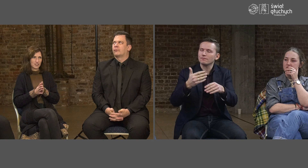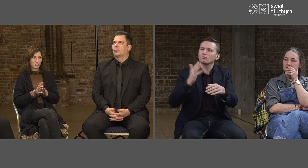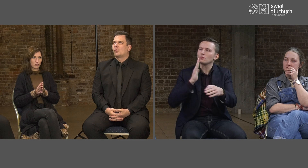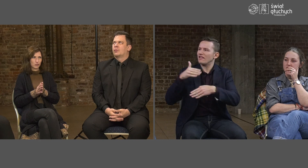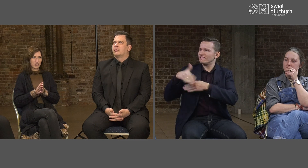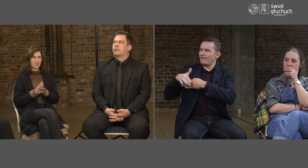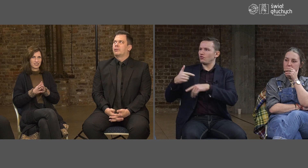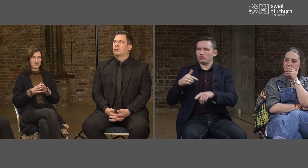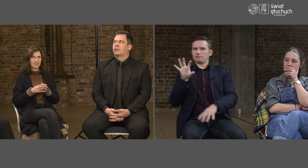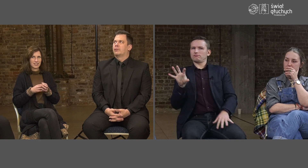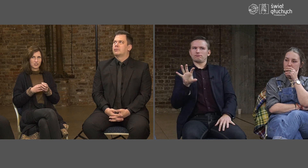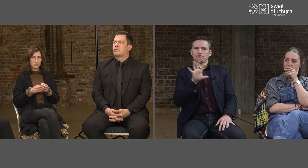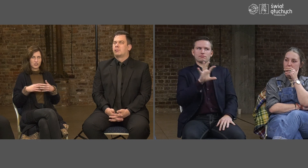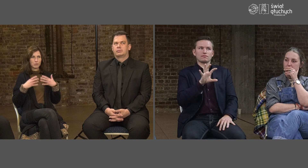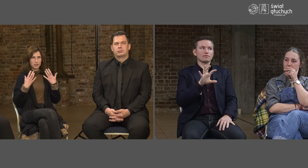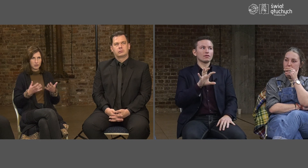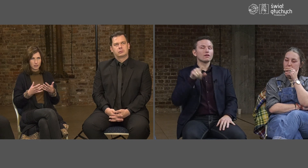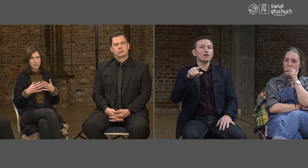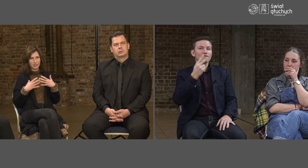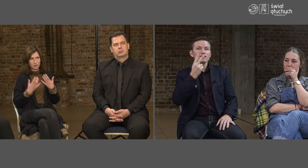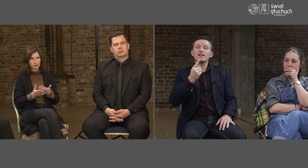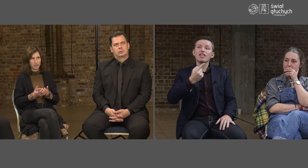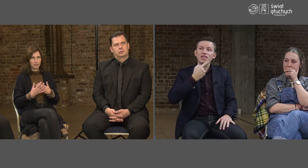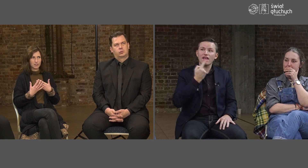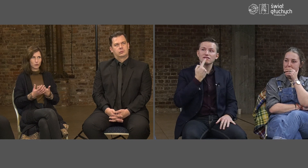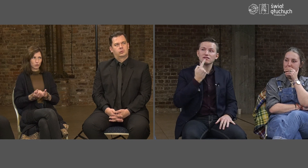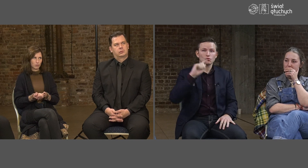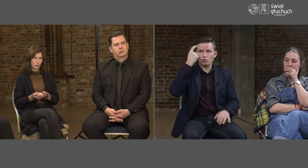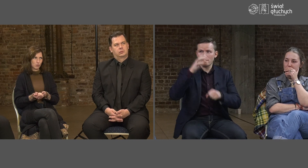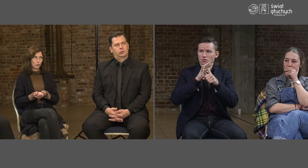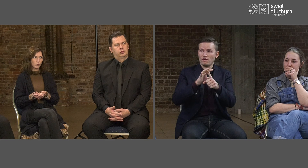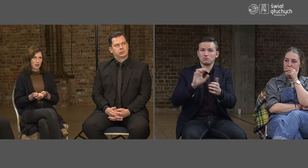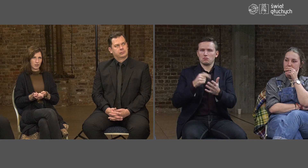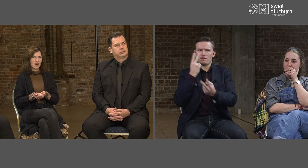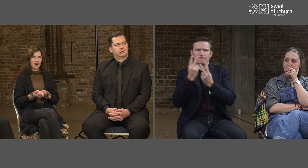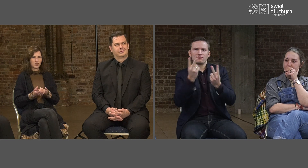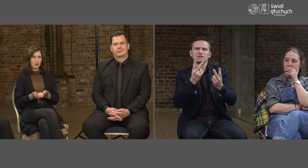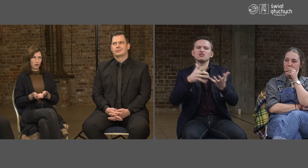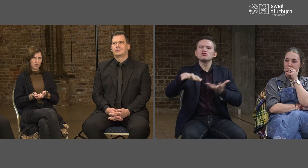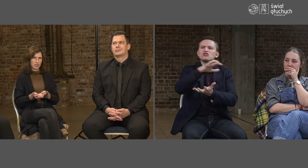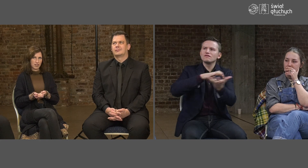That is, the fact that we think and create the world through the language we use. And there is no term for a person who, from birth, uses sign language